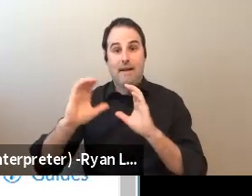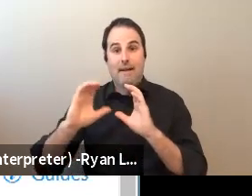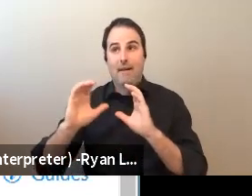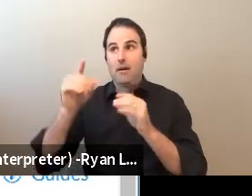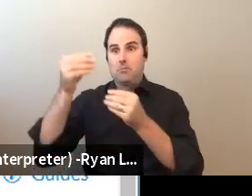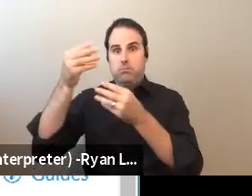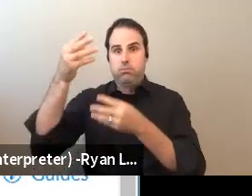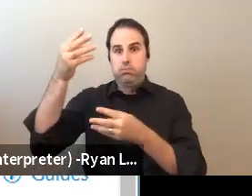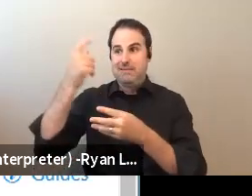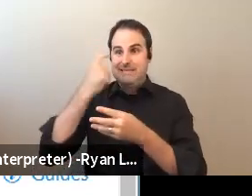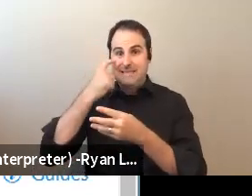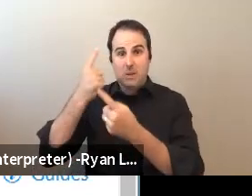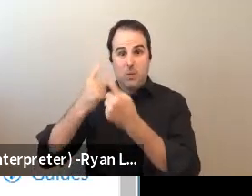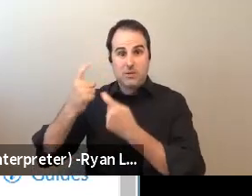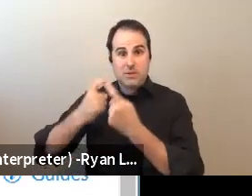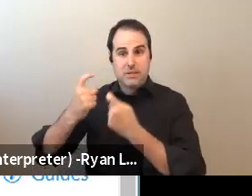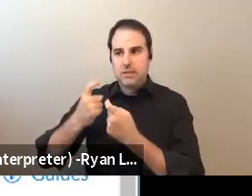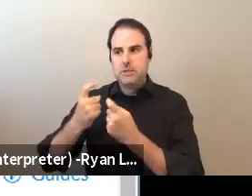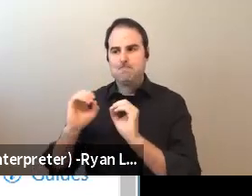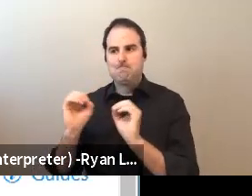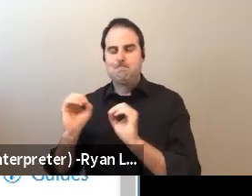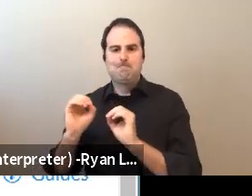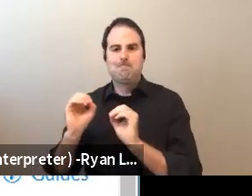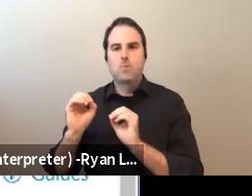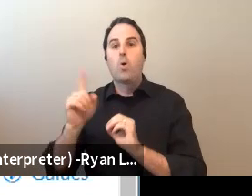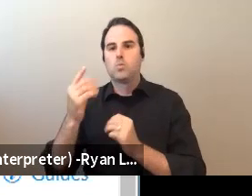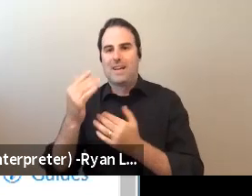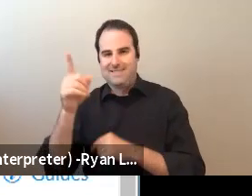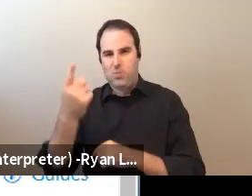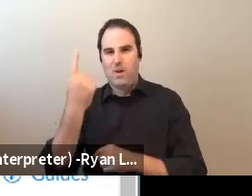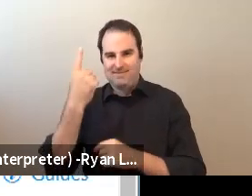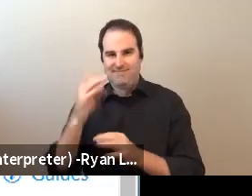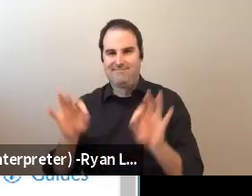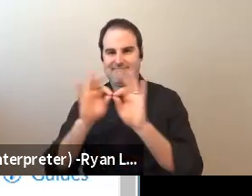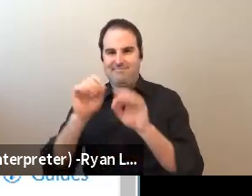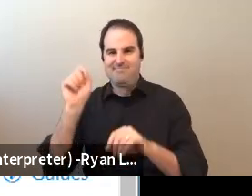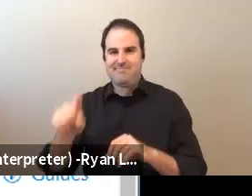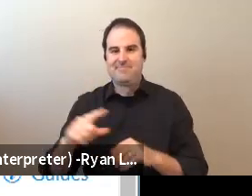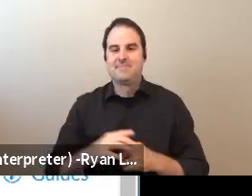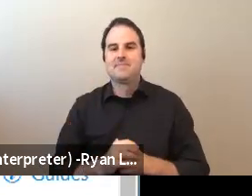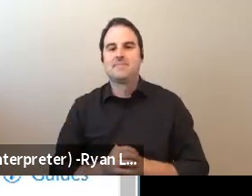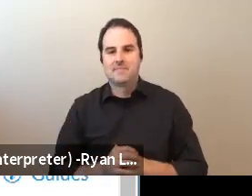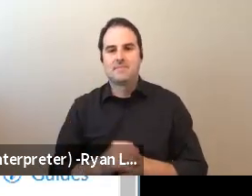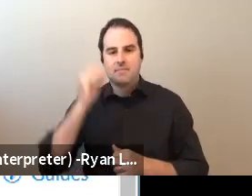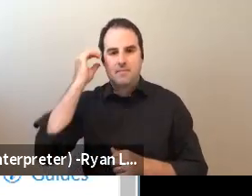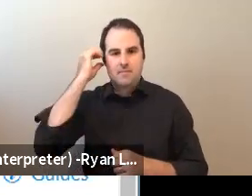Sally Potter: But I'm going to awake. Here's a big question. I'm going to go ahead and let's see.